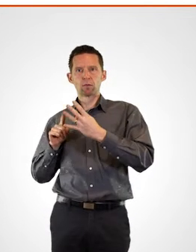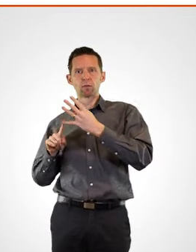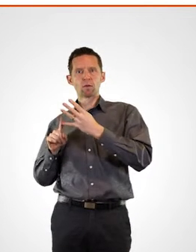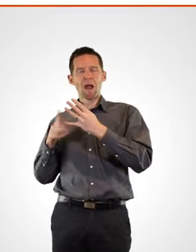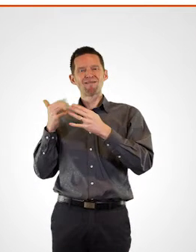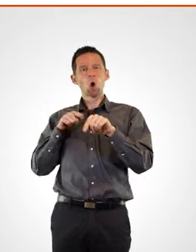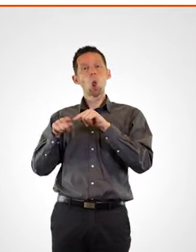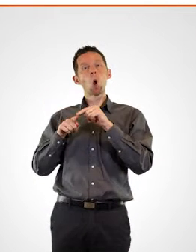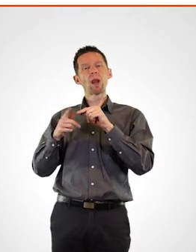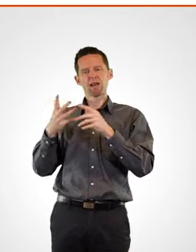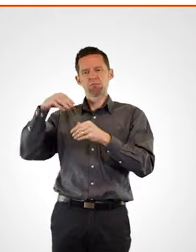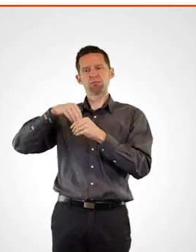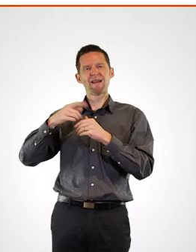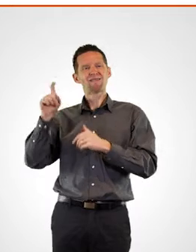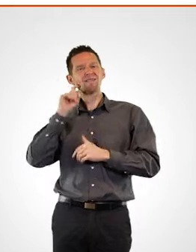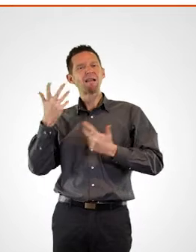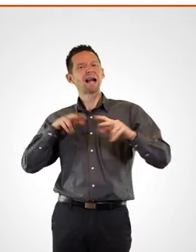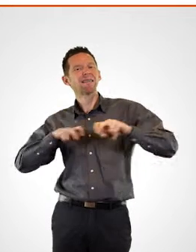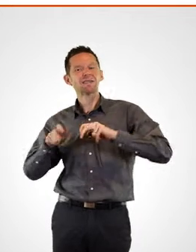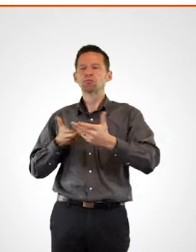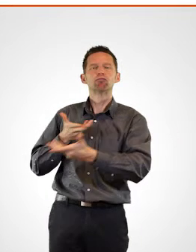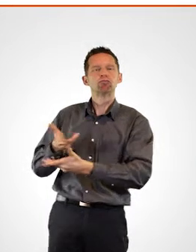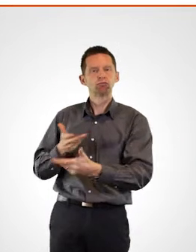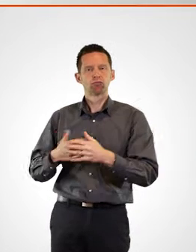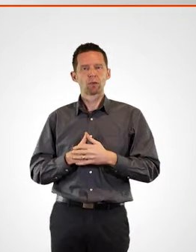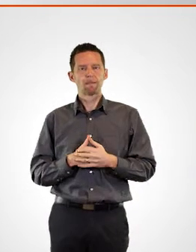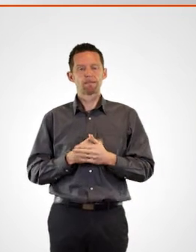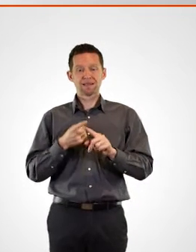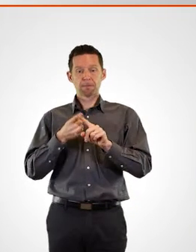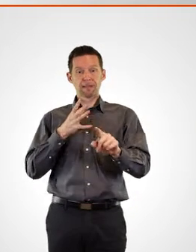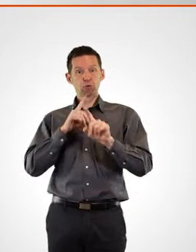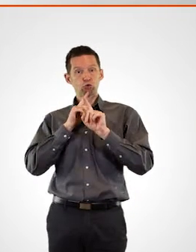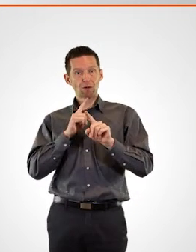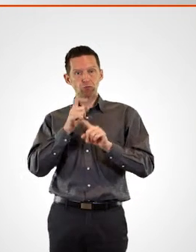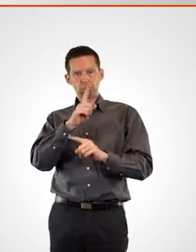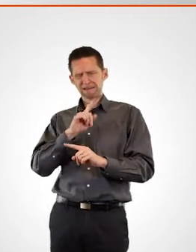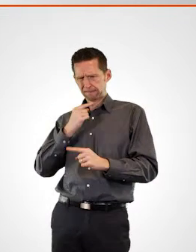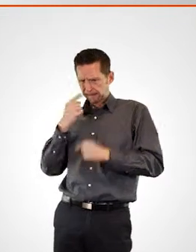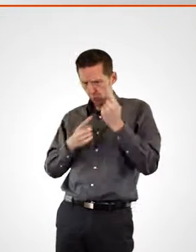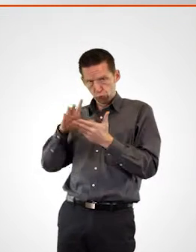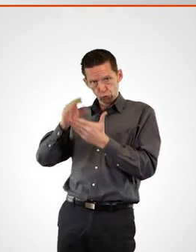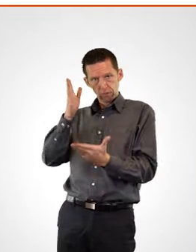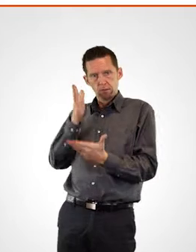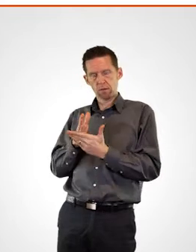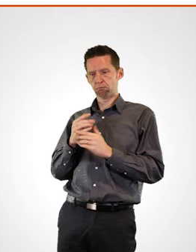and learning that is embedded in fun and engaging activities. Explicit instruction - tell your students exactly